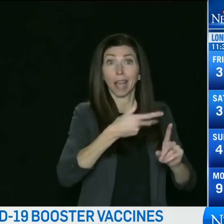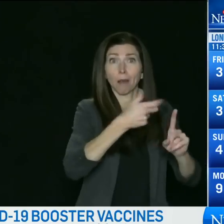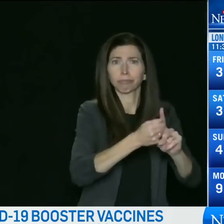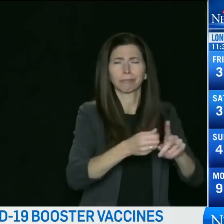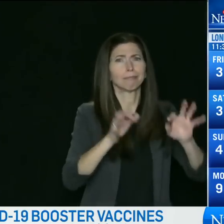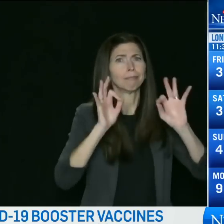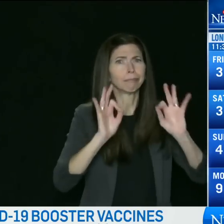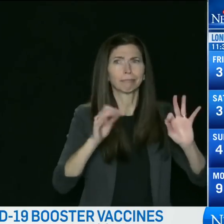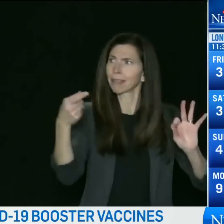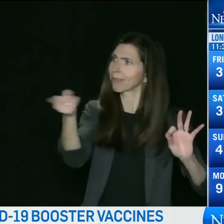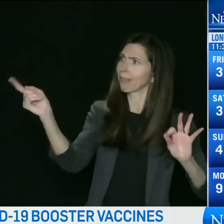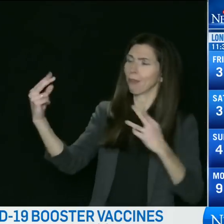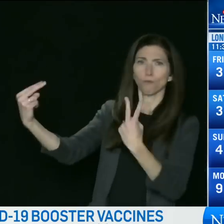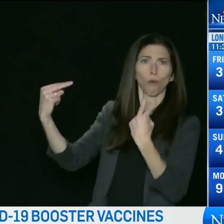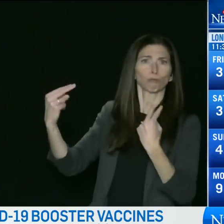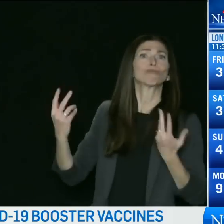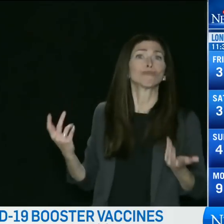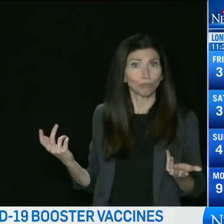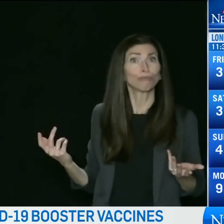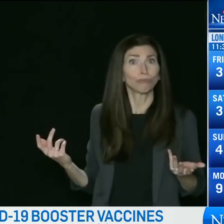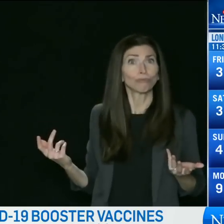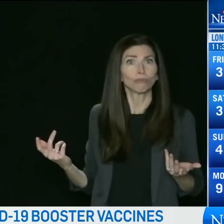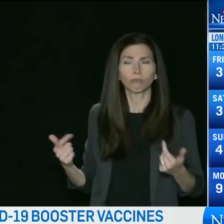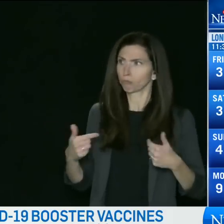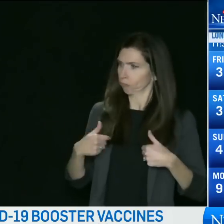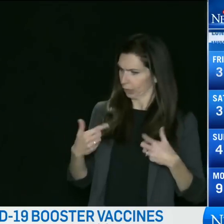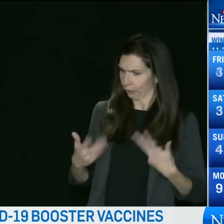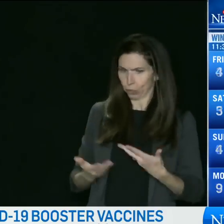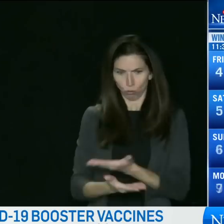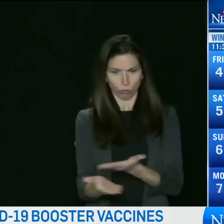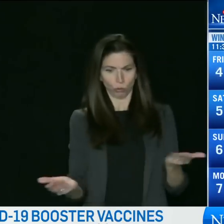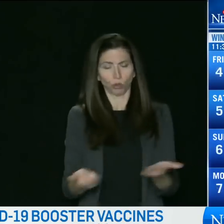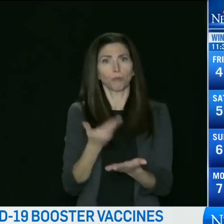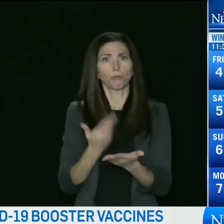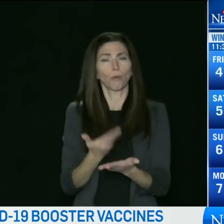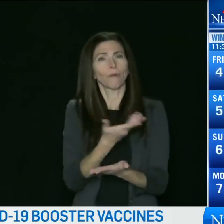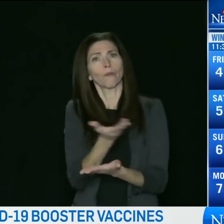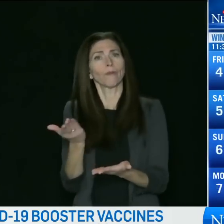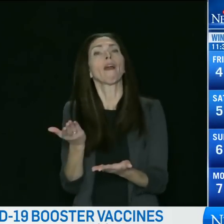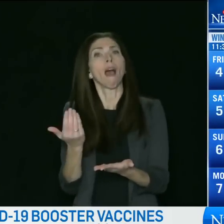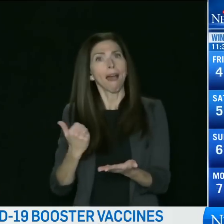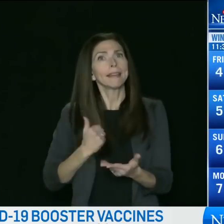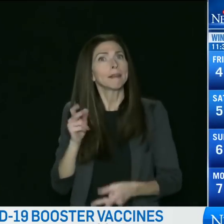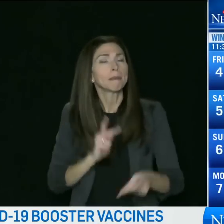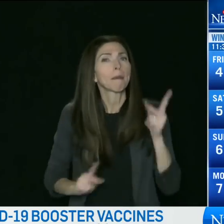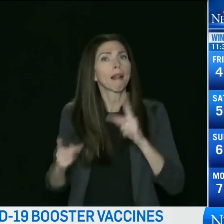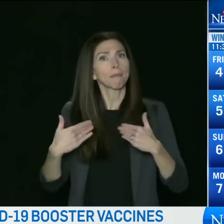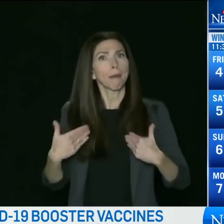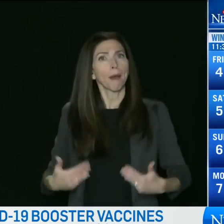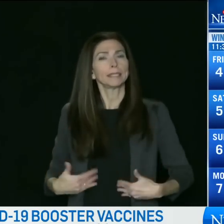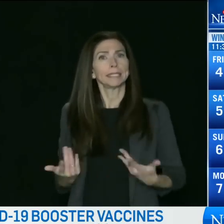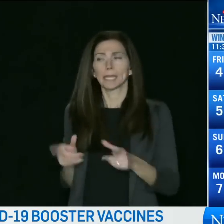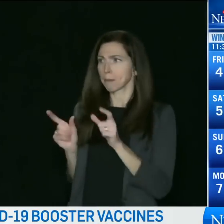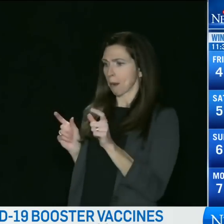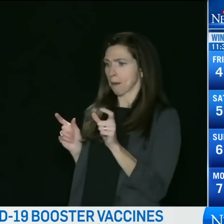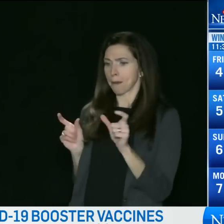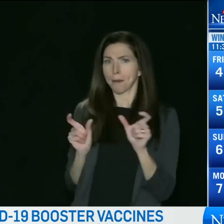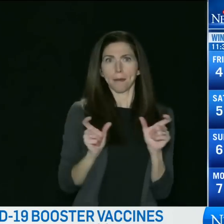FIRST AND SECOND DOSES, WE